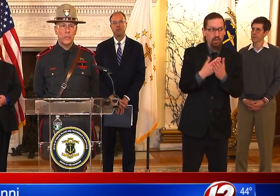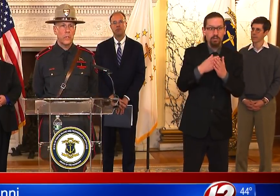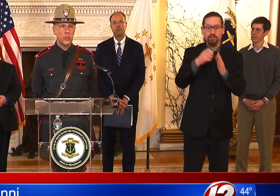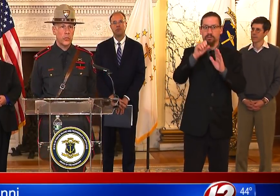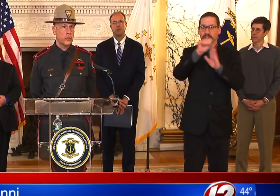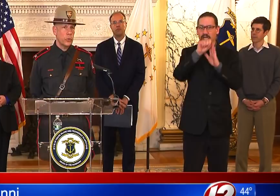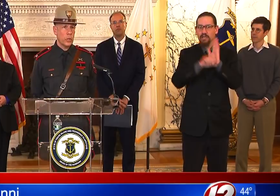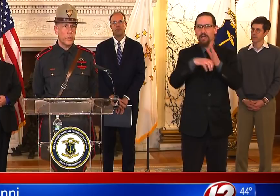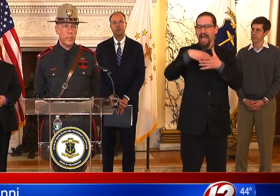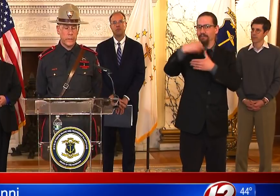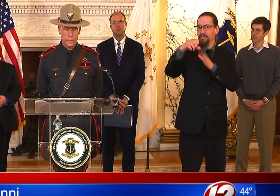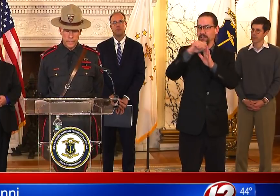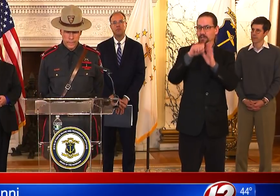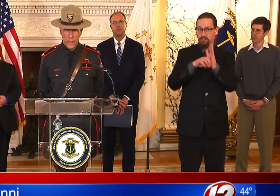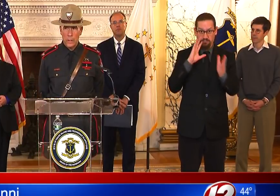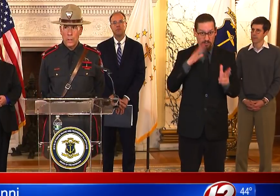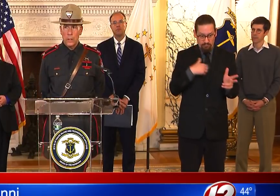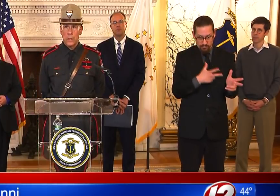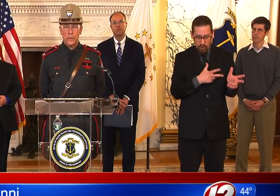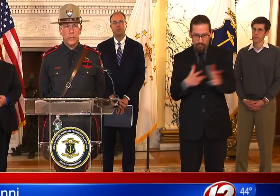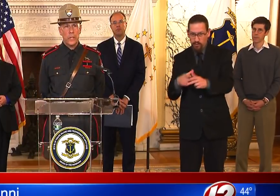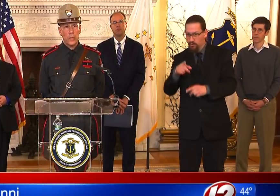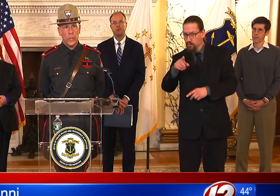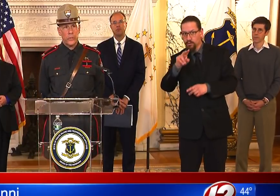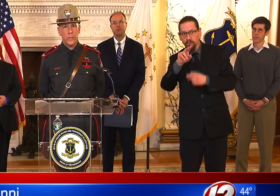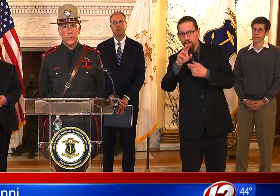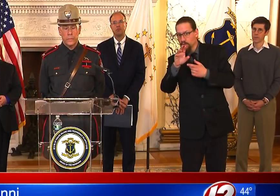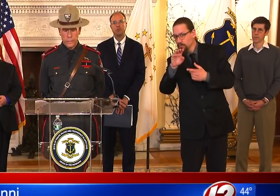OUT-OF-STATE PLATES BE STOPPED AT THE SOUTHERN BORDER AND WHICH STORES WILL THE NATIONAL GUARD